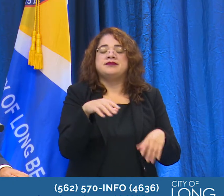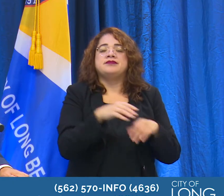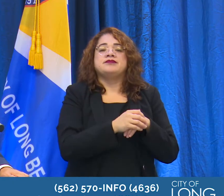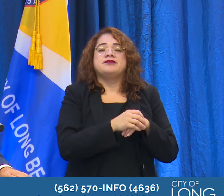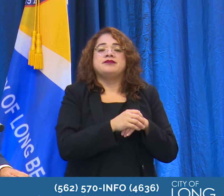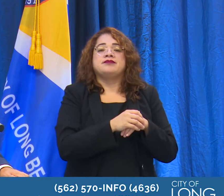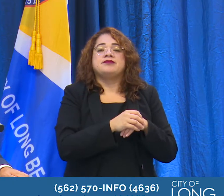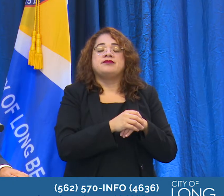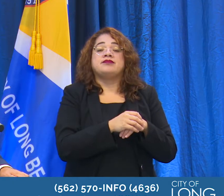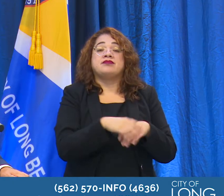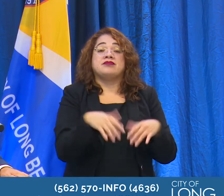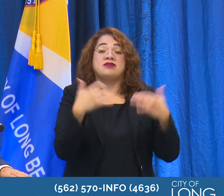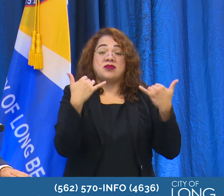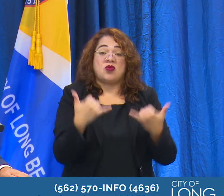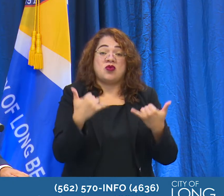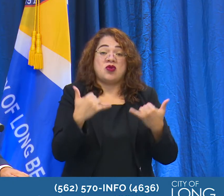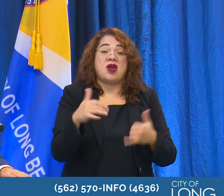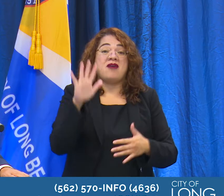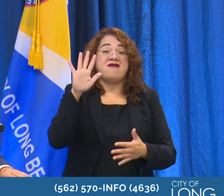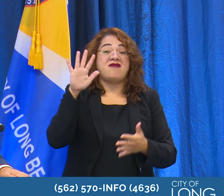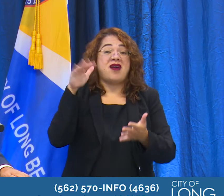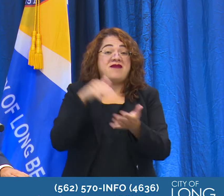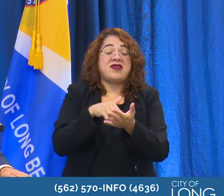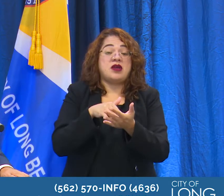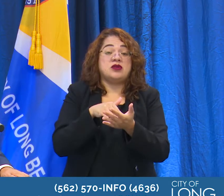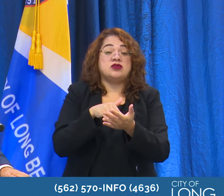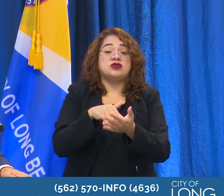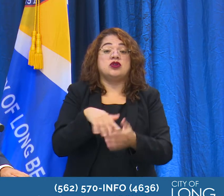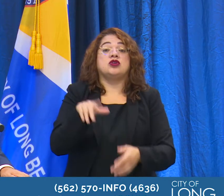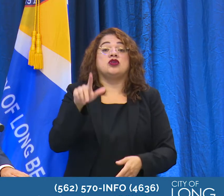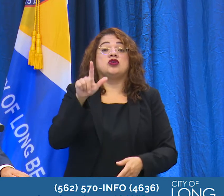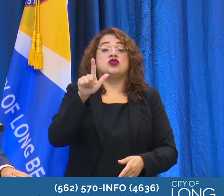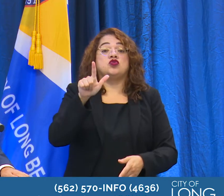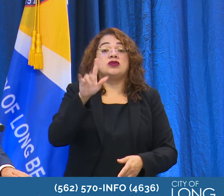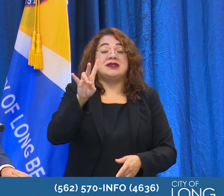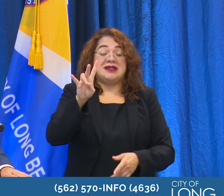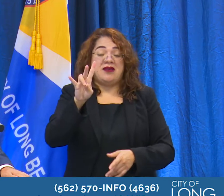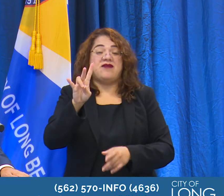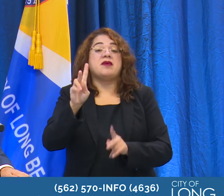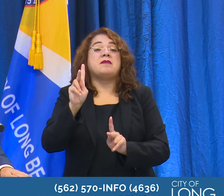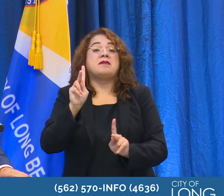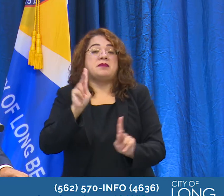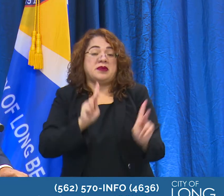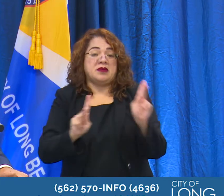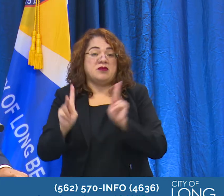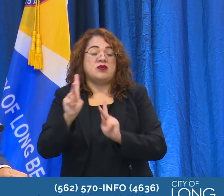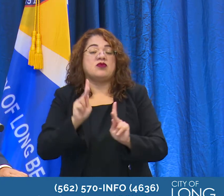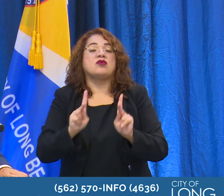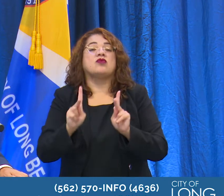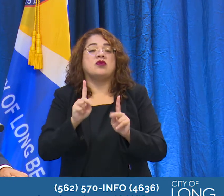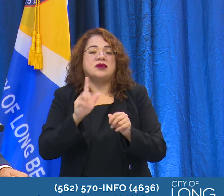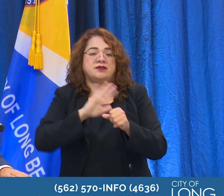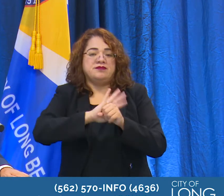California hospitals about 5,027 that are hospitalized. That's the big picture,